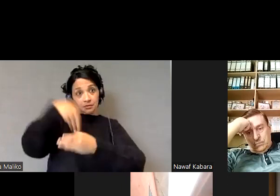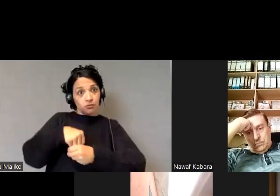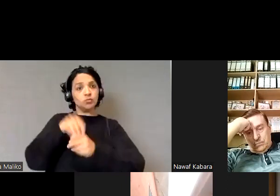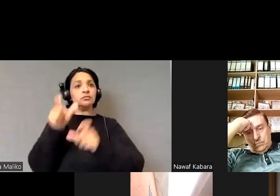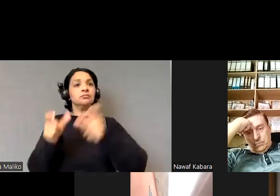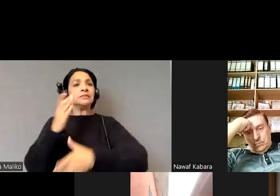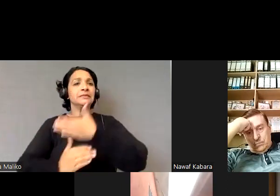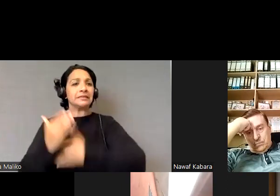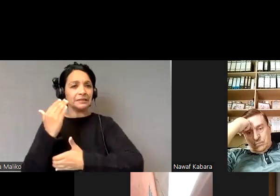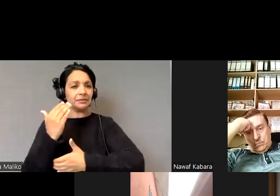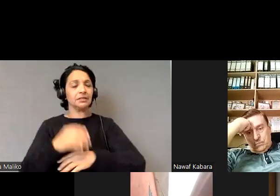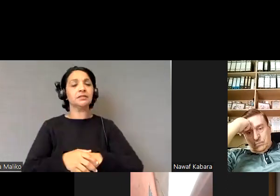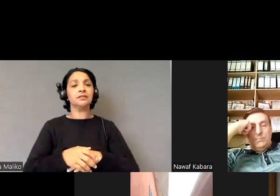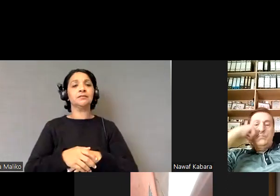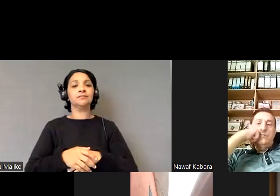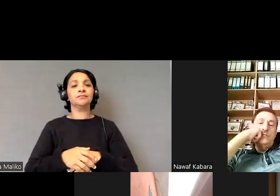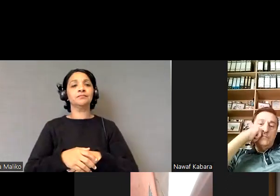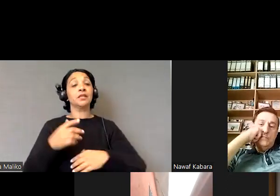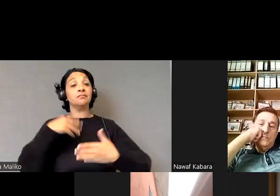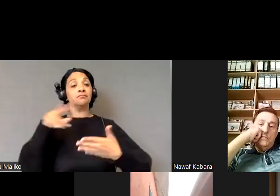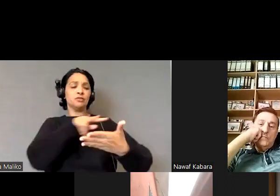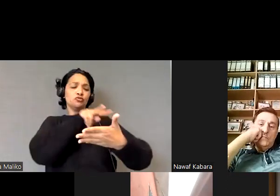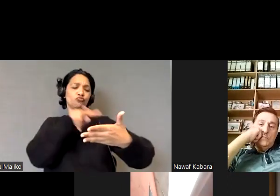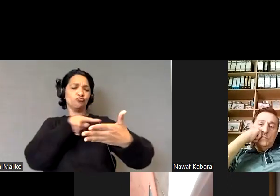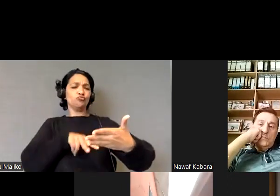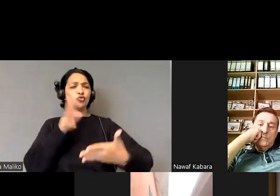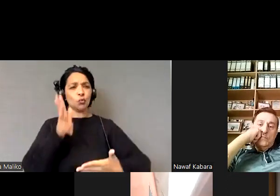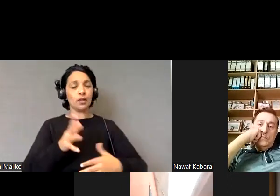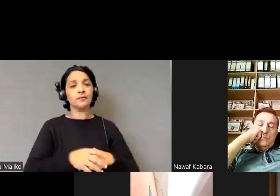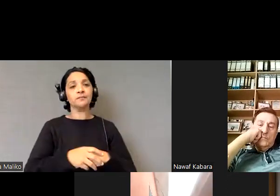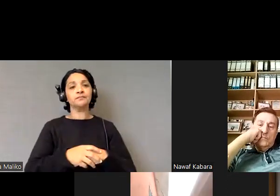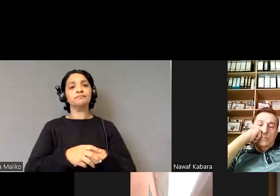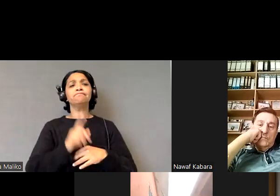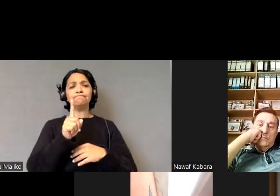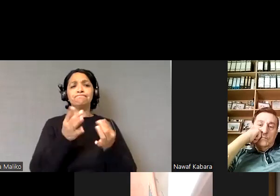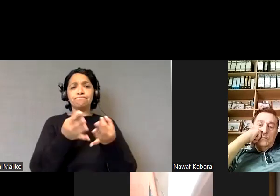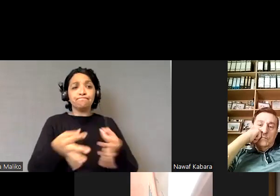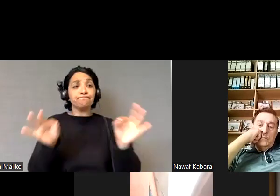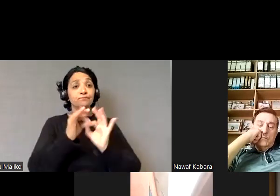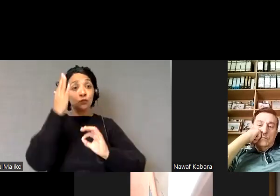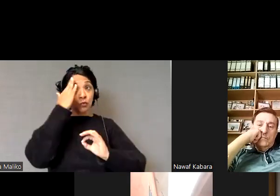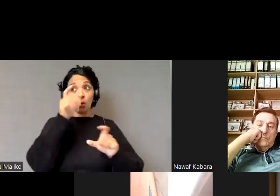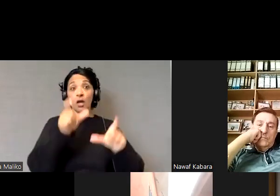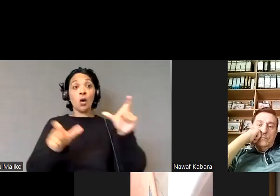read it off my phone here, because we want to know the world has not been silent on the